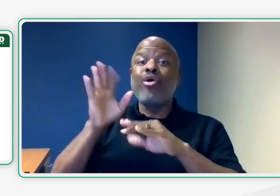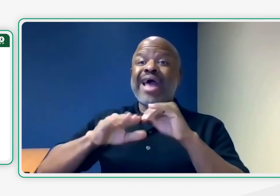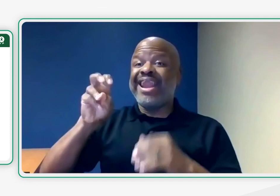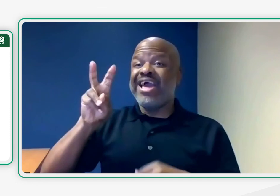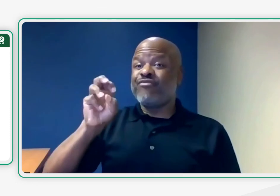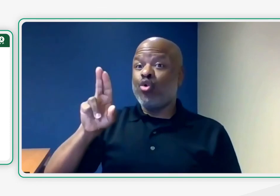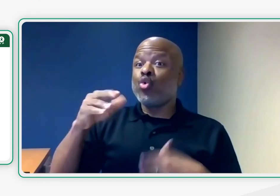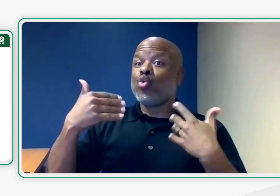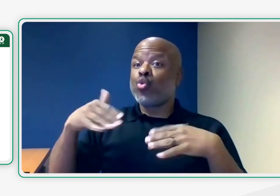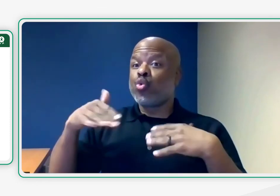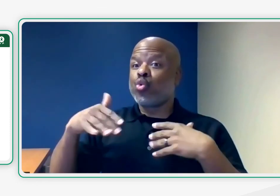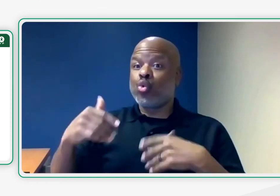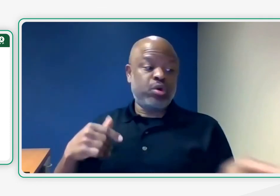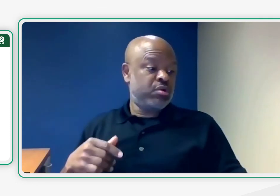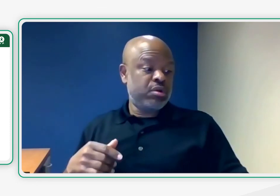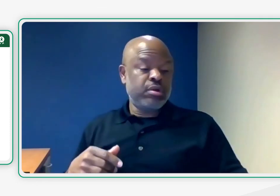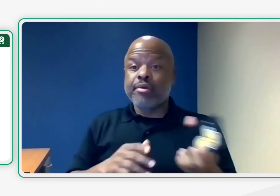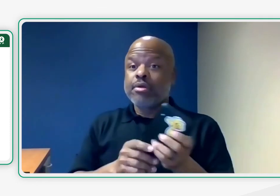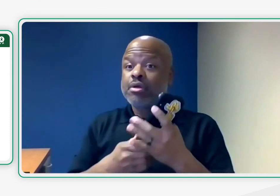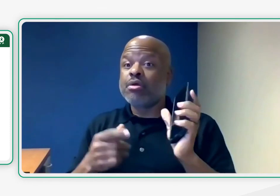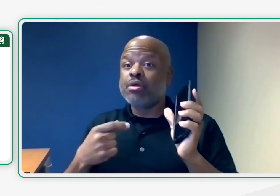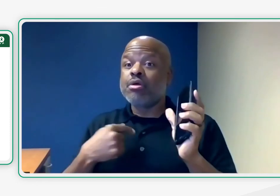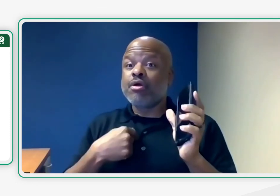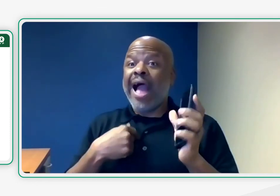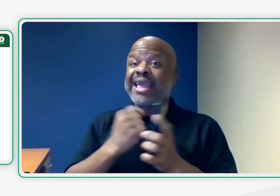Another idea and topic is controlling our attention.